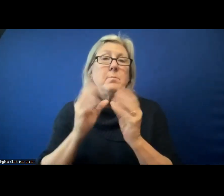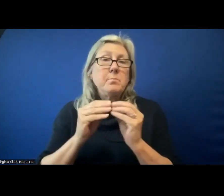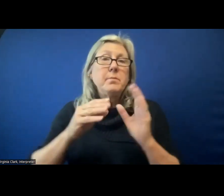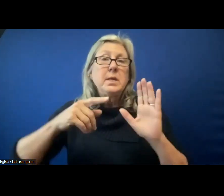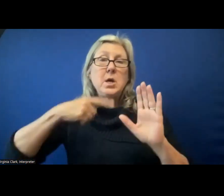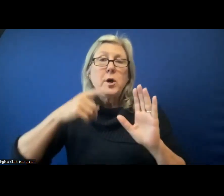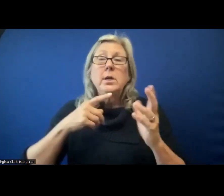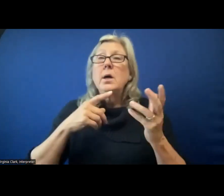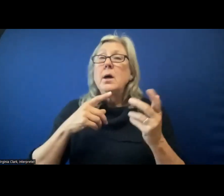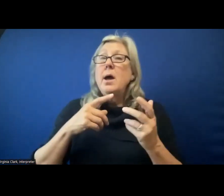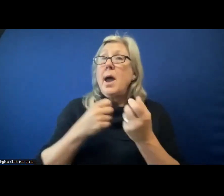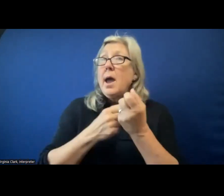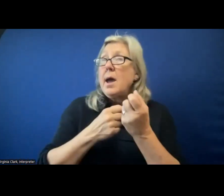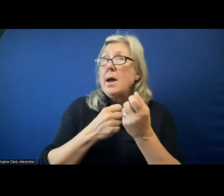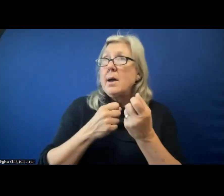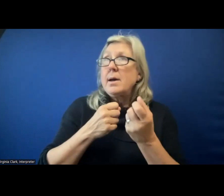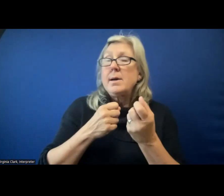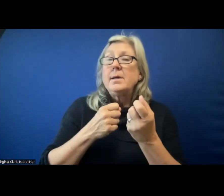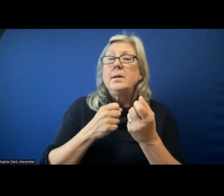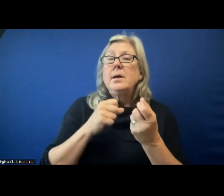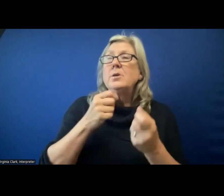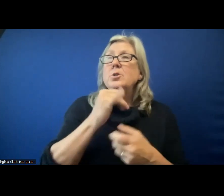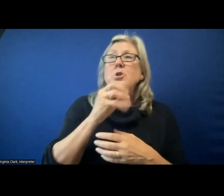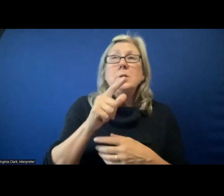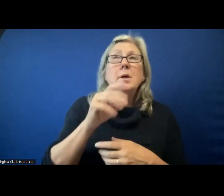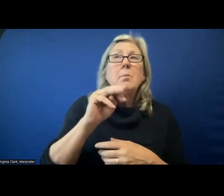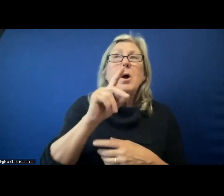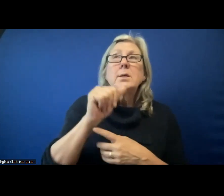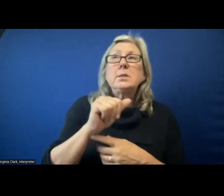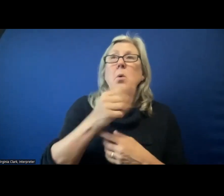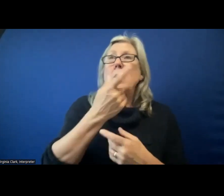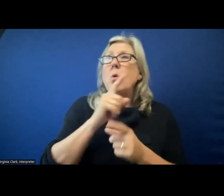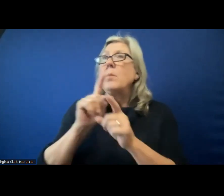and say, can I walk with you after the hearing and talk about this bill? And she said yes.